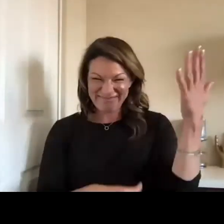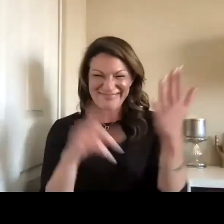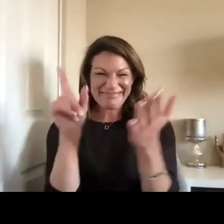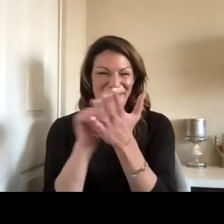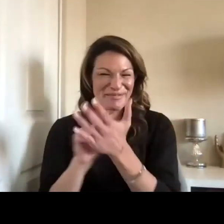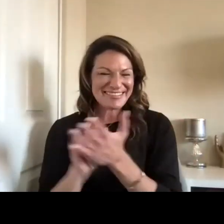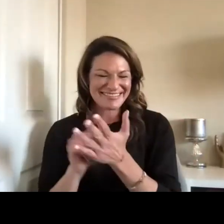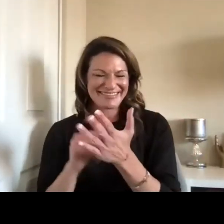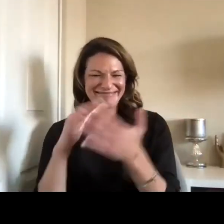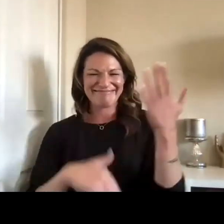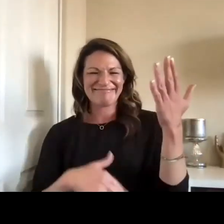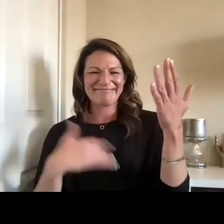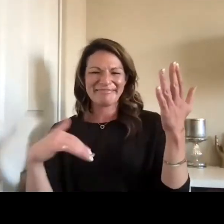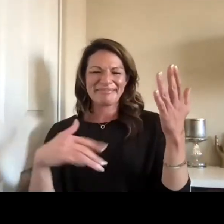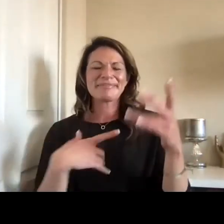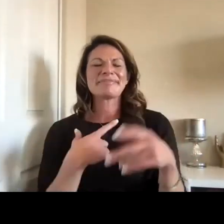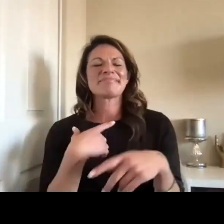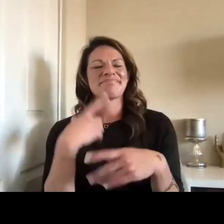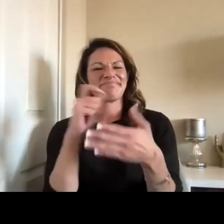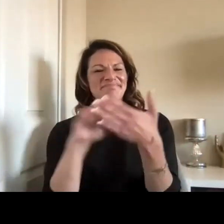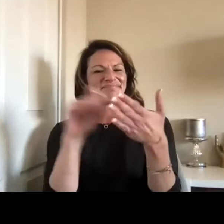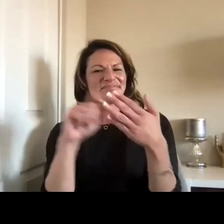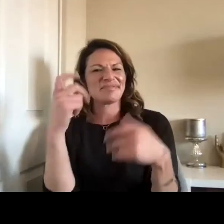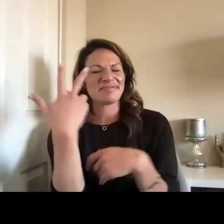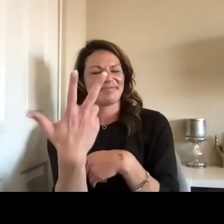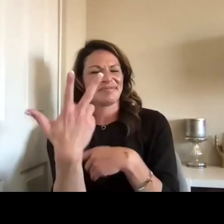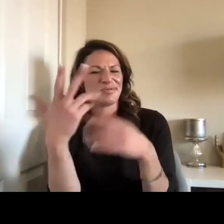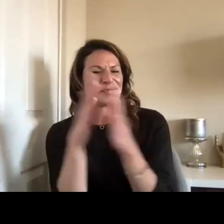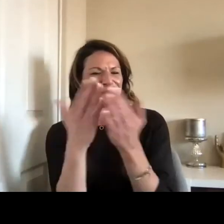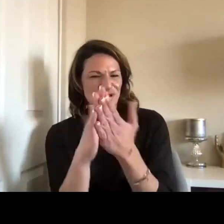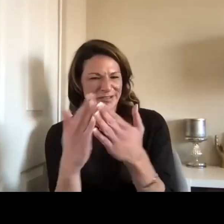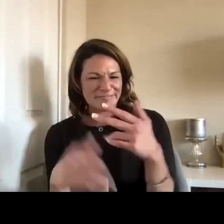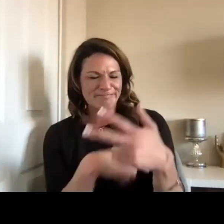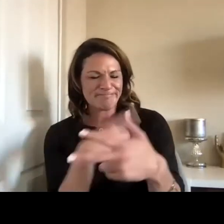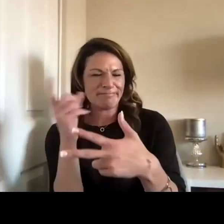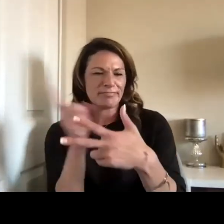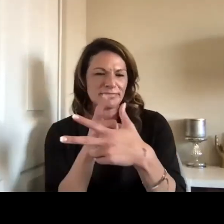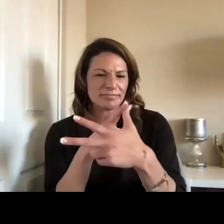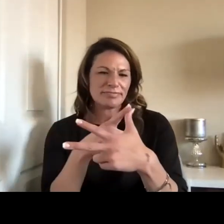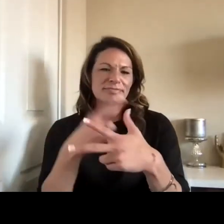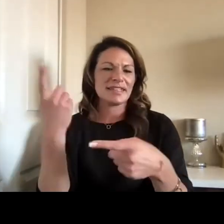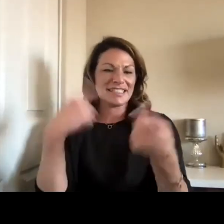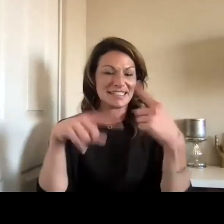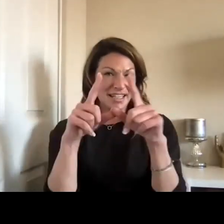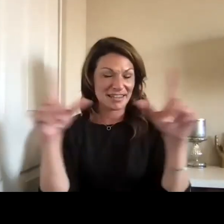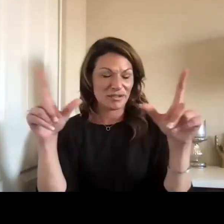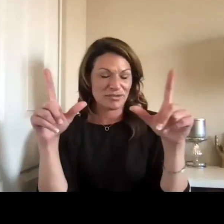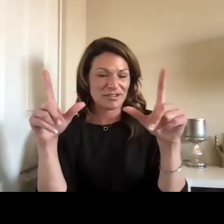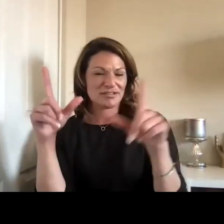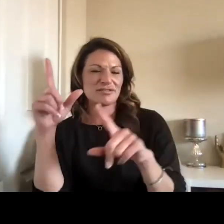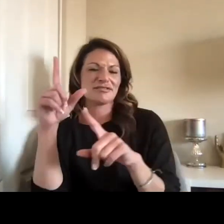His list of publications is extensive. He's authored three books. First one, Sign Languages: